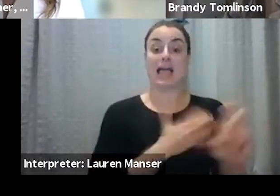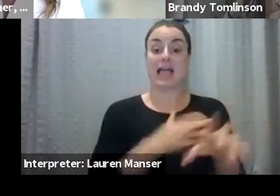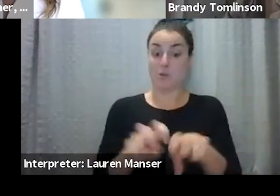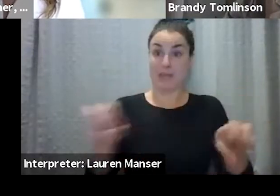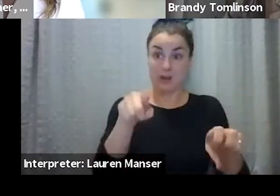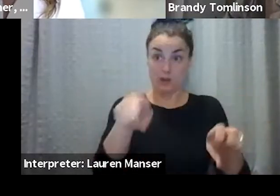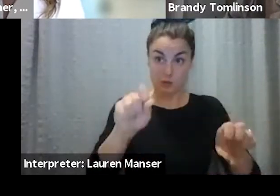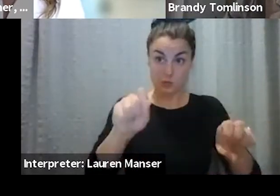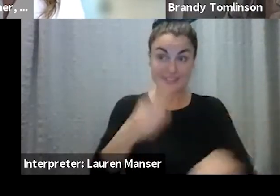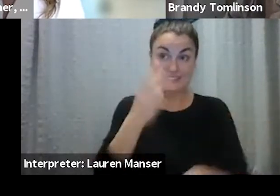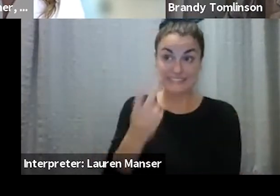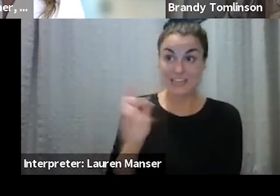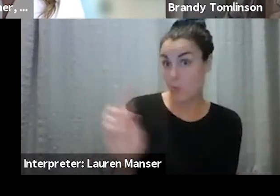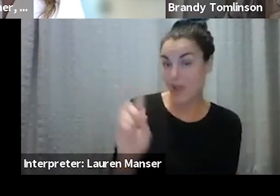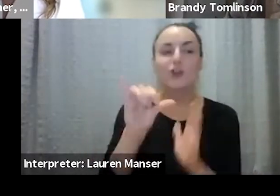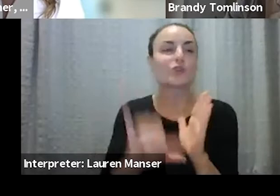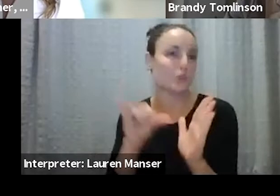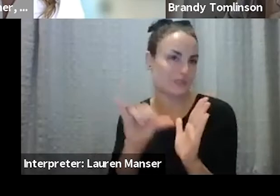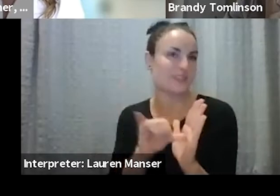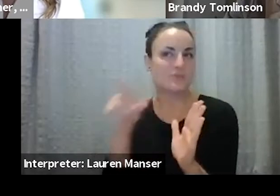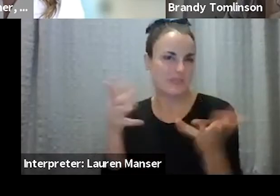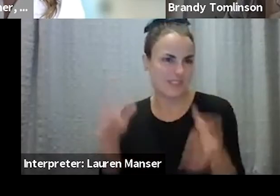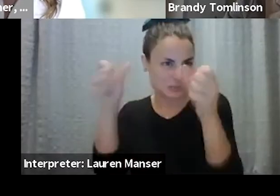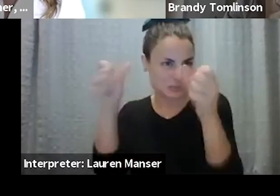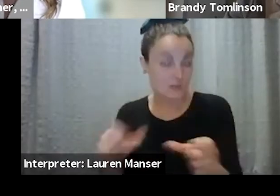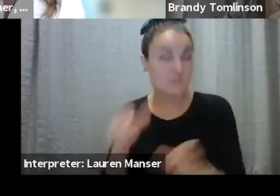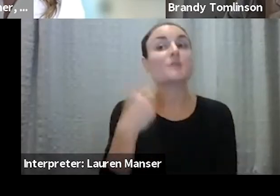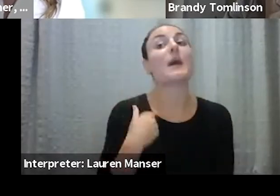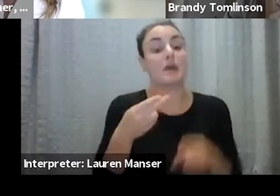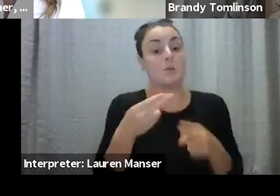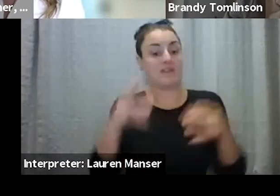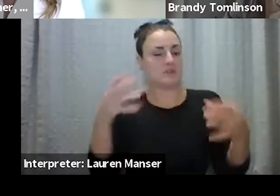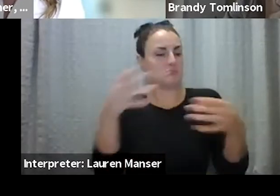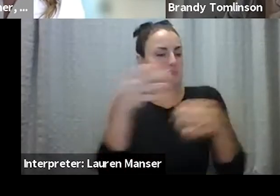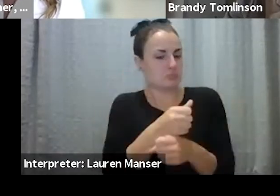But briefly as a summary, we had three panelists who shared their very unique